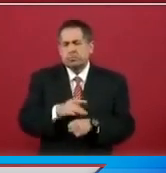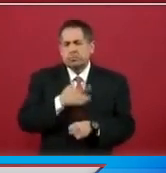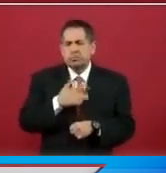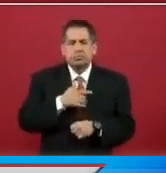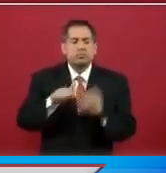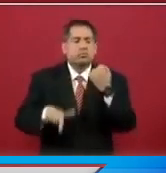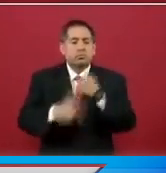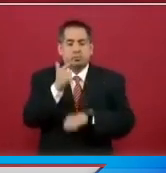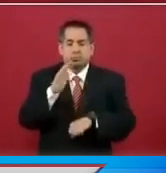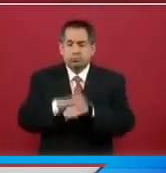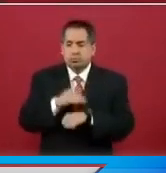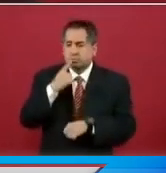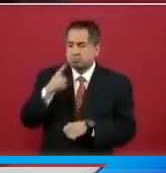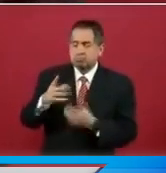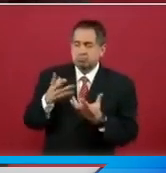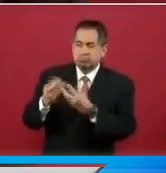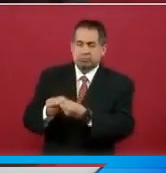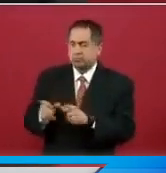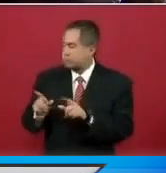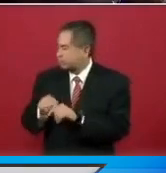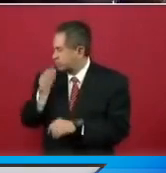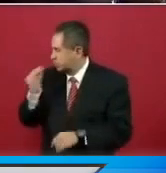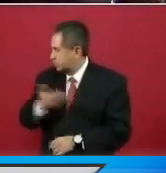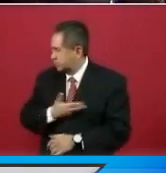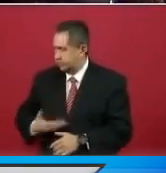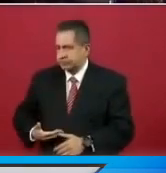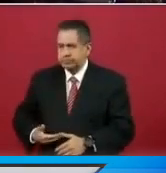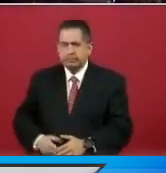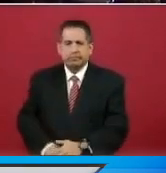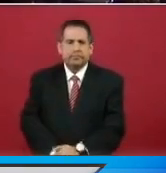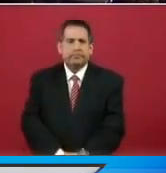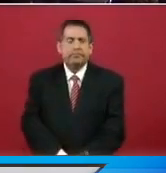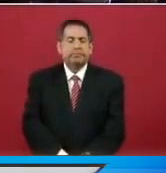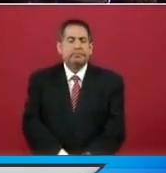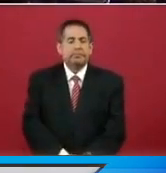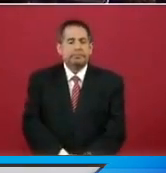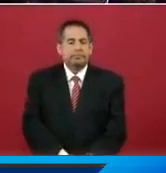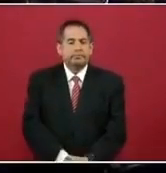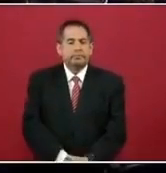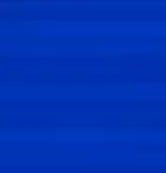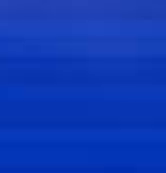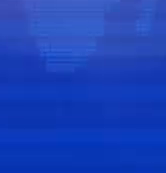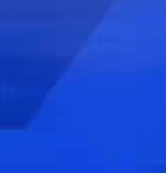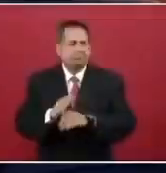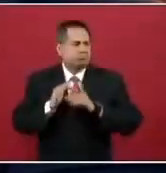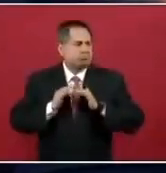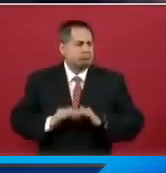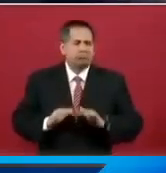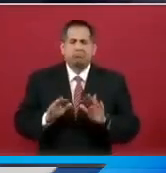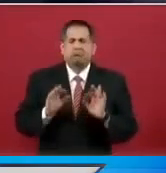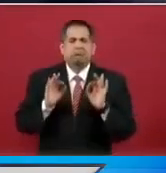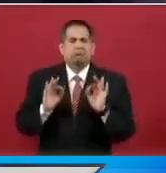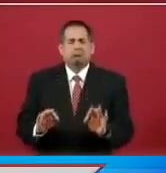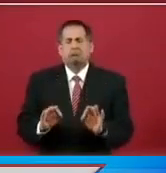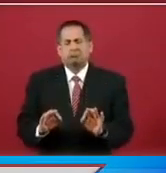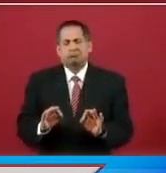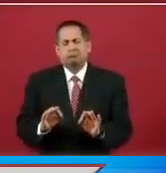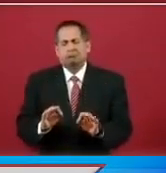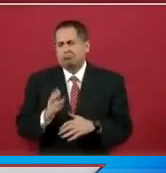and a case to cancel the concessions to individuals who have incurred in these crimes 5: Thermoelectric Morelos